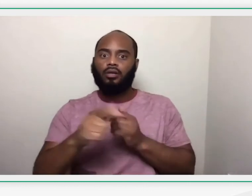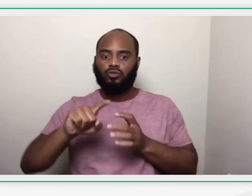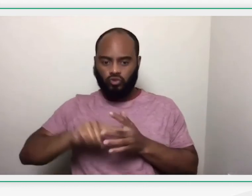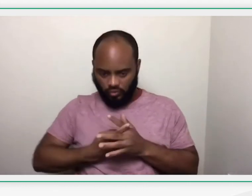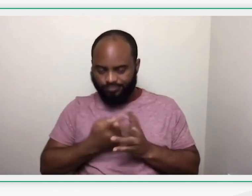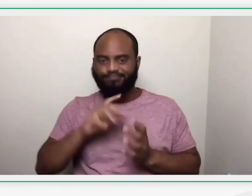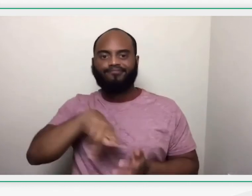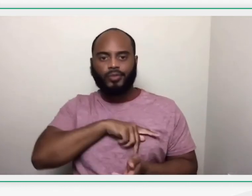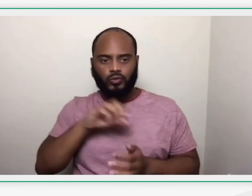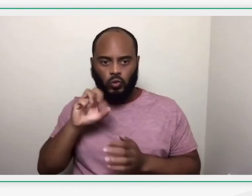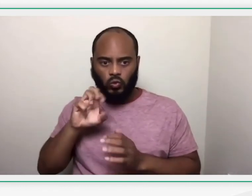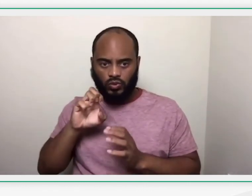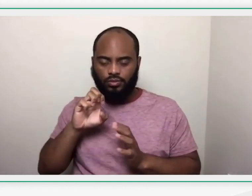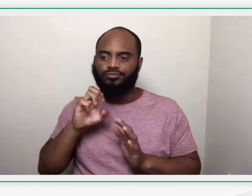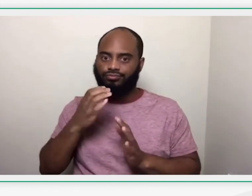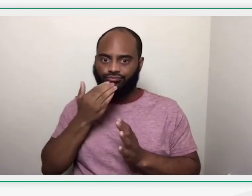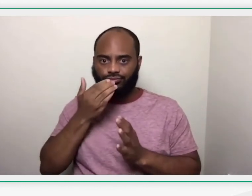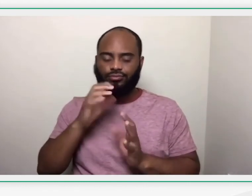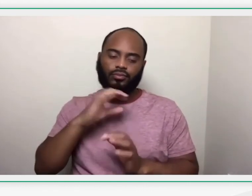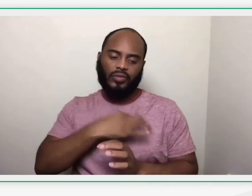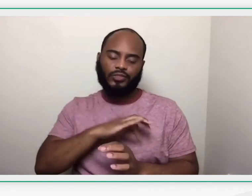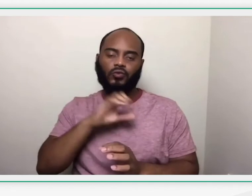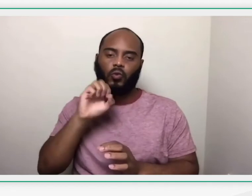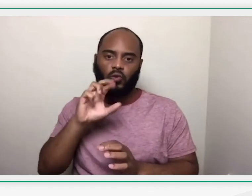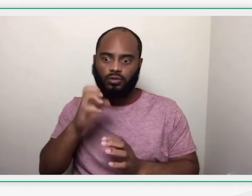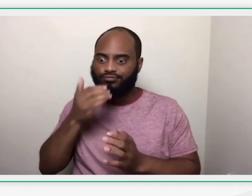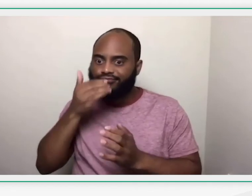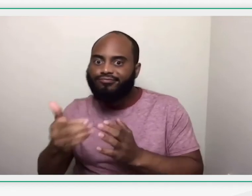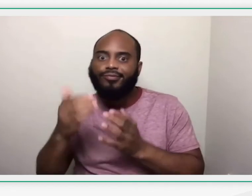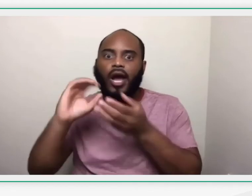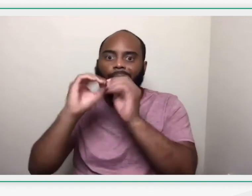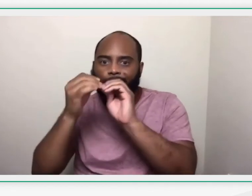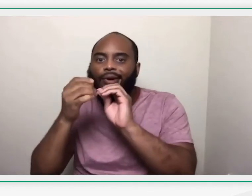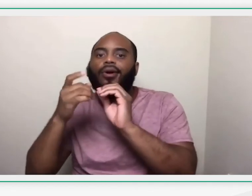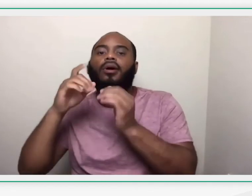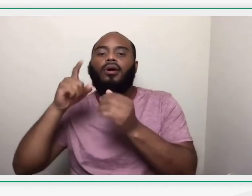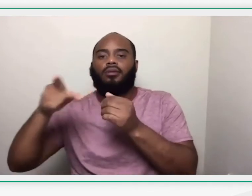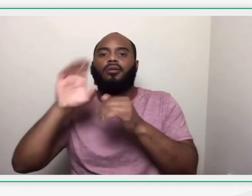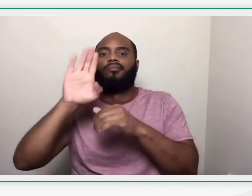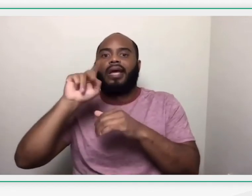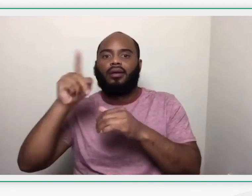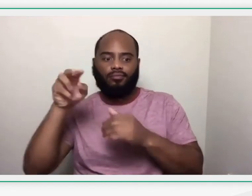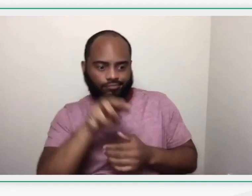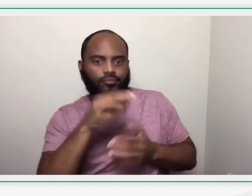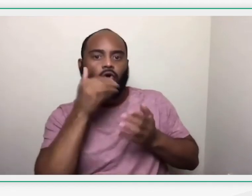Start a business through your own personal credit score. If you've got good ratings, and the banks are able to see that,